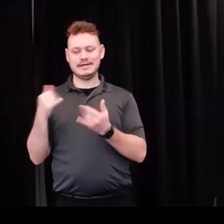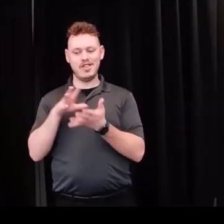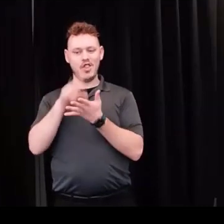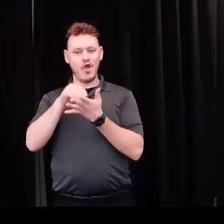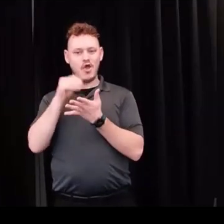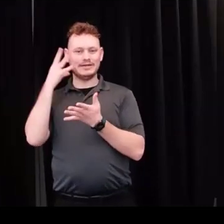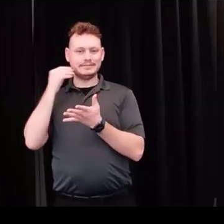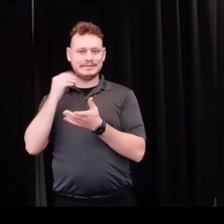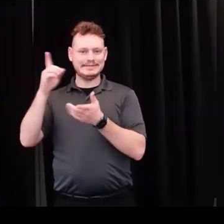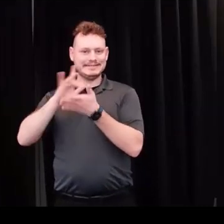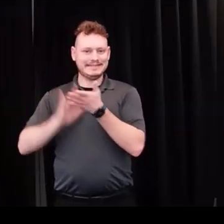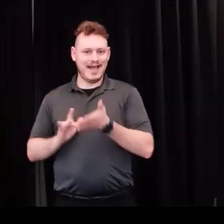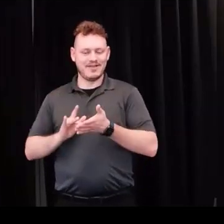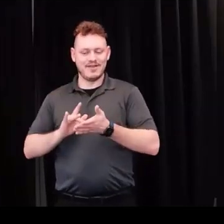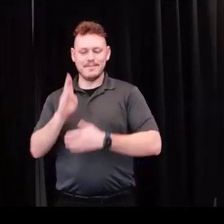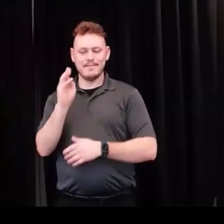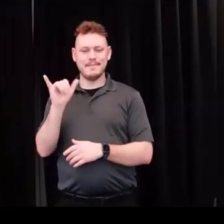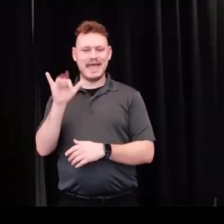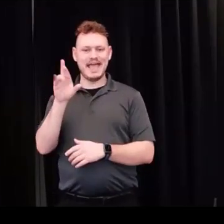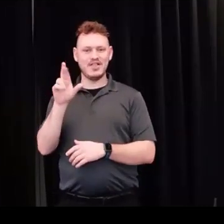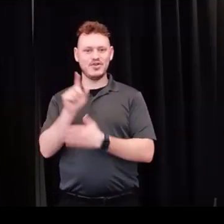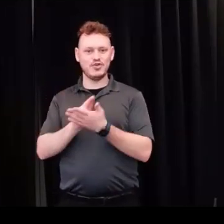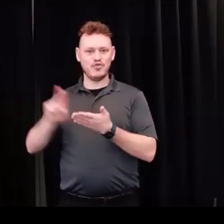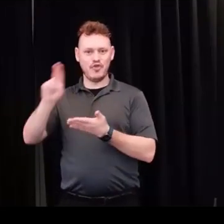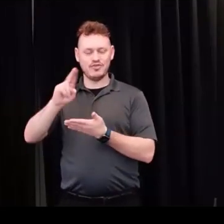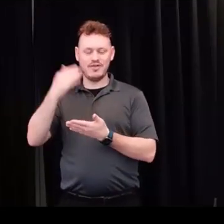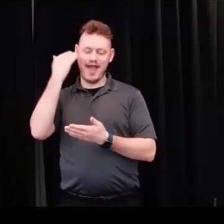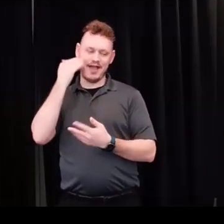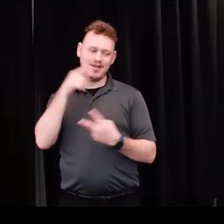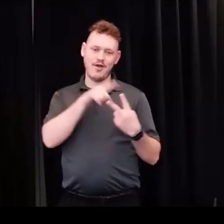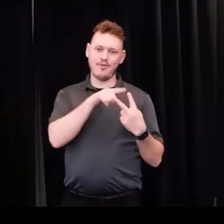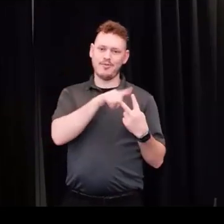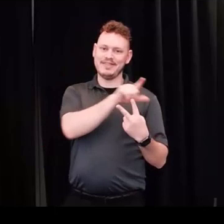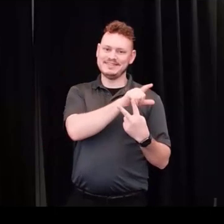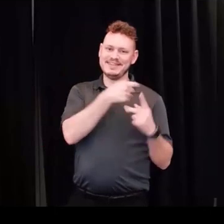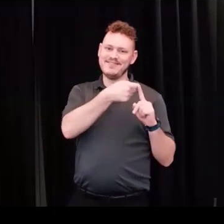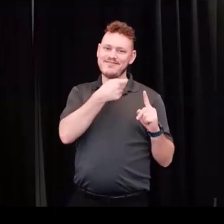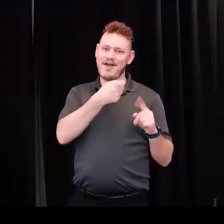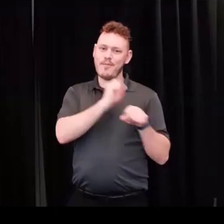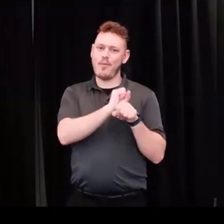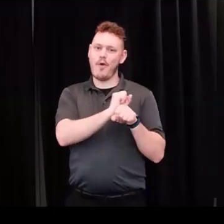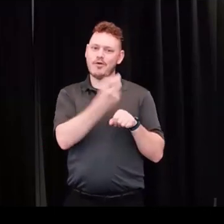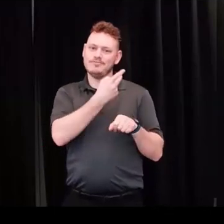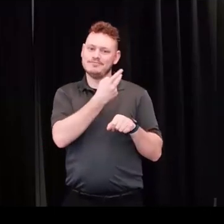Baylor University. I know Lindsay here from work that we did together at Tarrant County College,